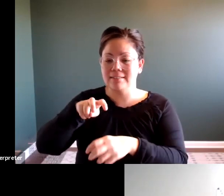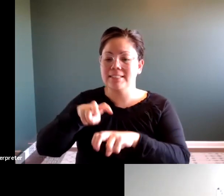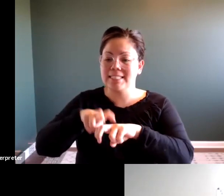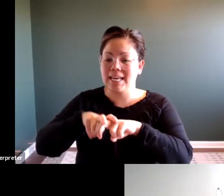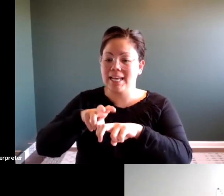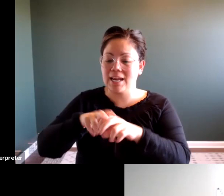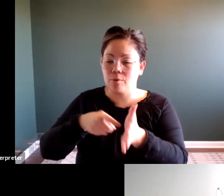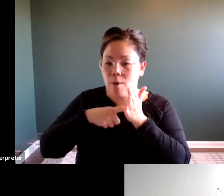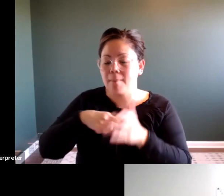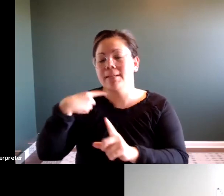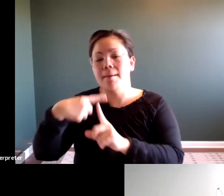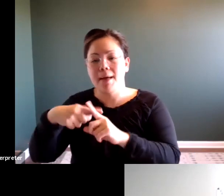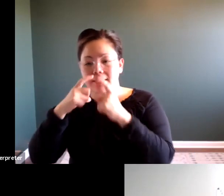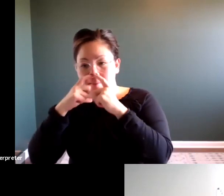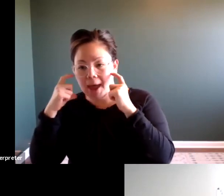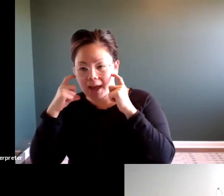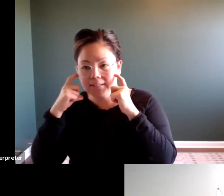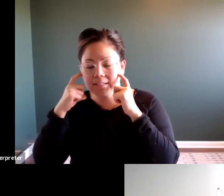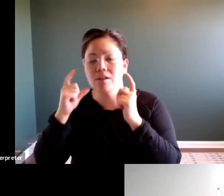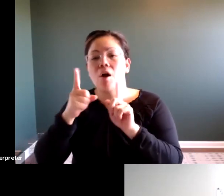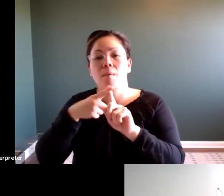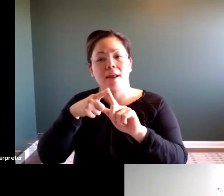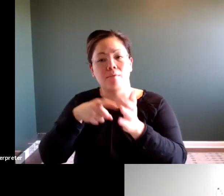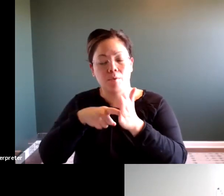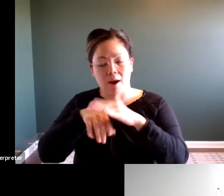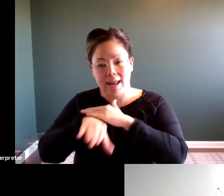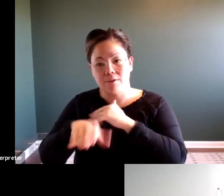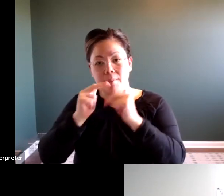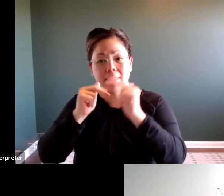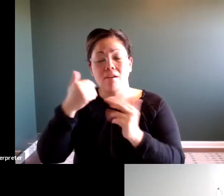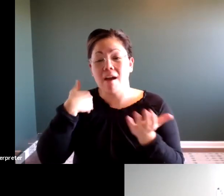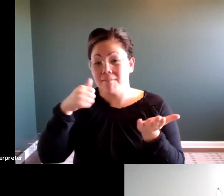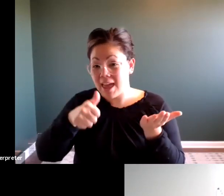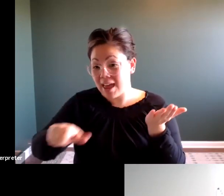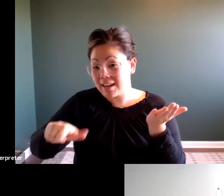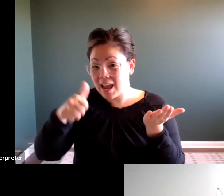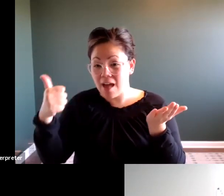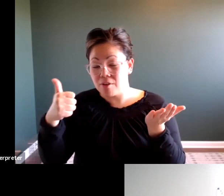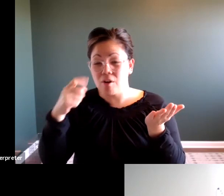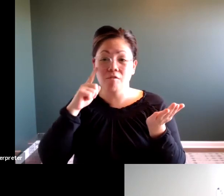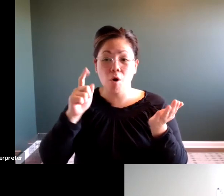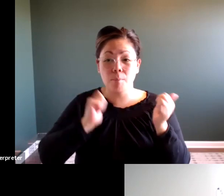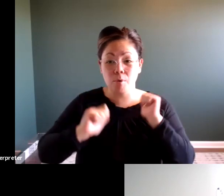and masks are required when entering our building. What other things are performing arts organizations doing